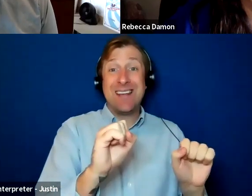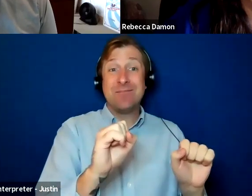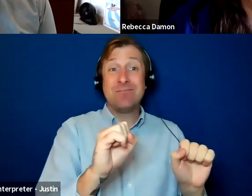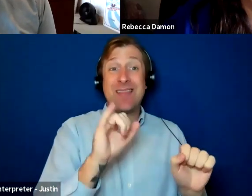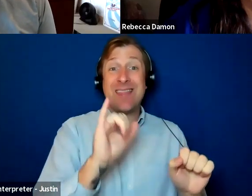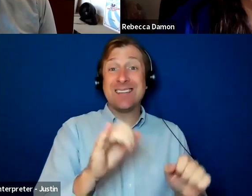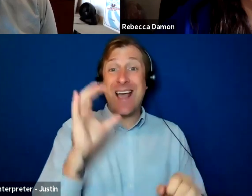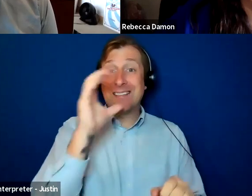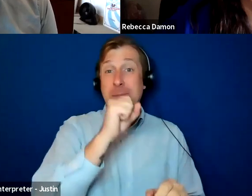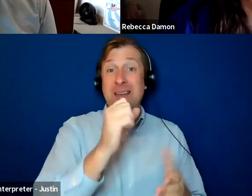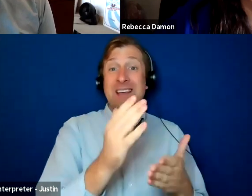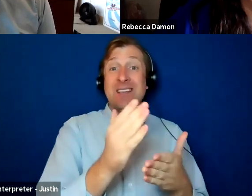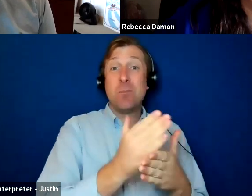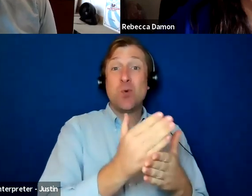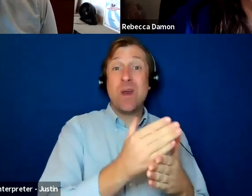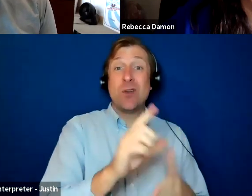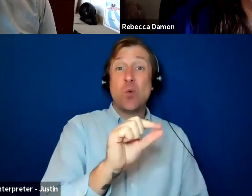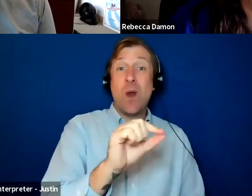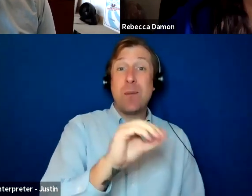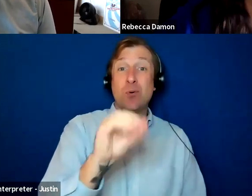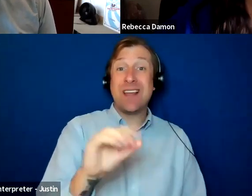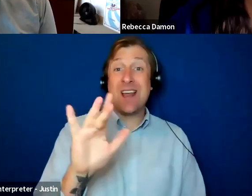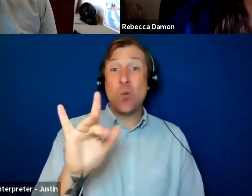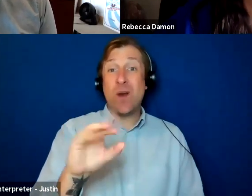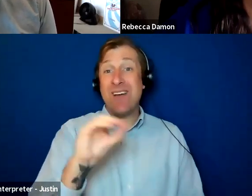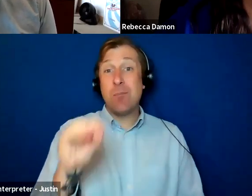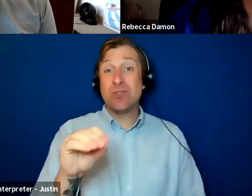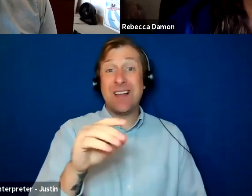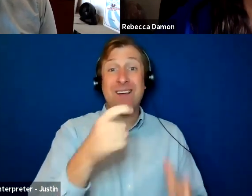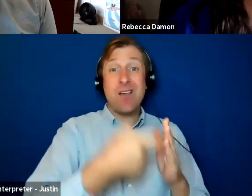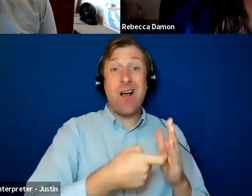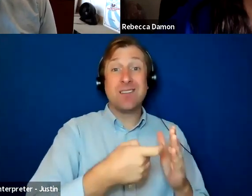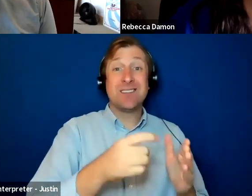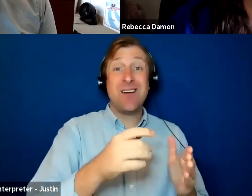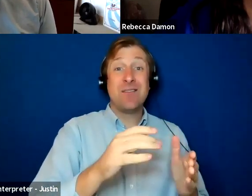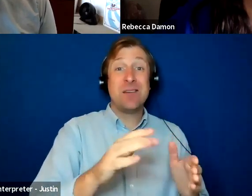between 20 to 25% of production costs in some cases. So I think throughout the process,